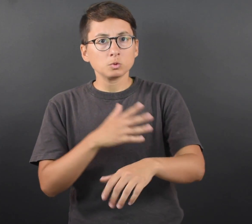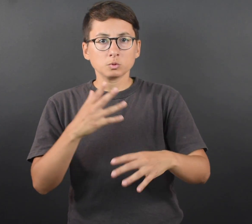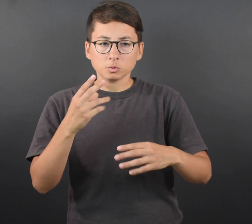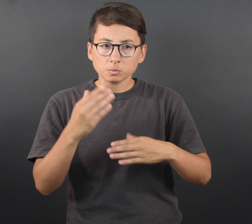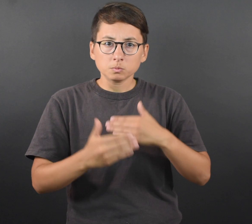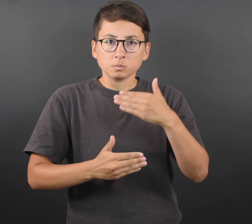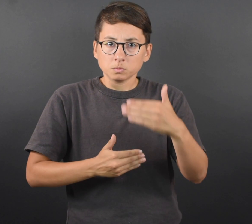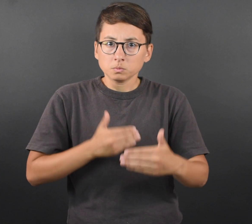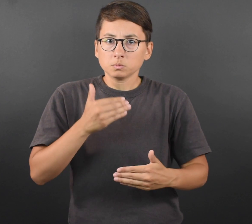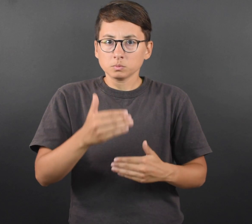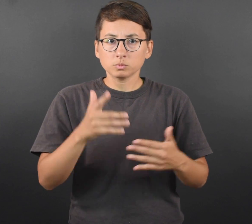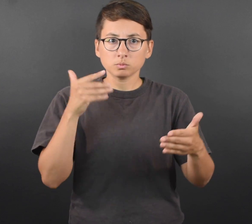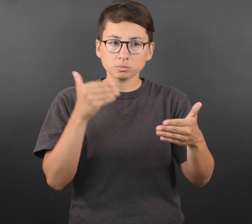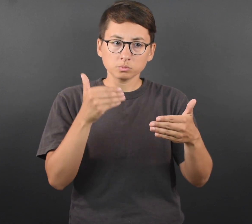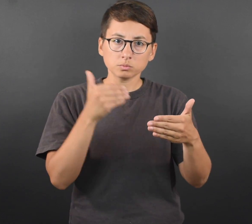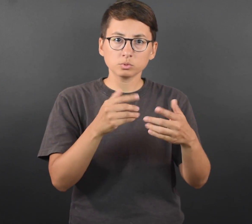Rieffer said she's taking it slow and steady to be